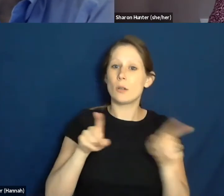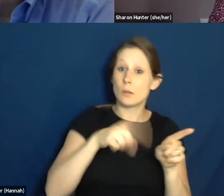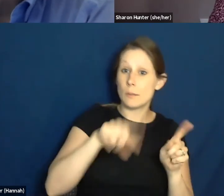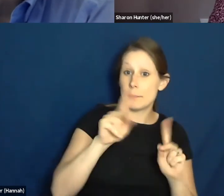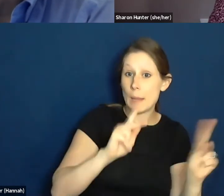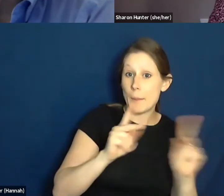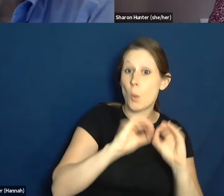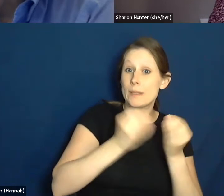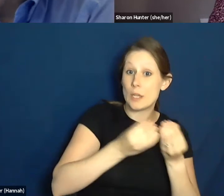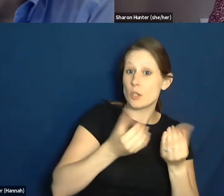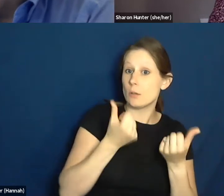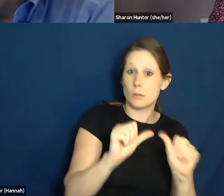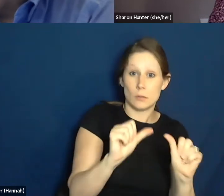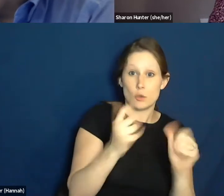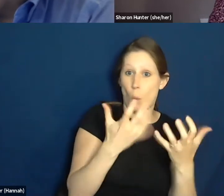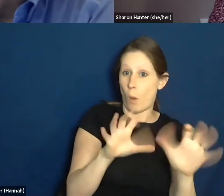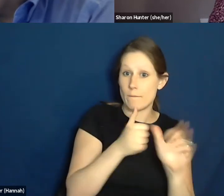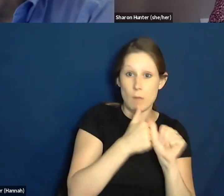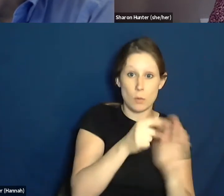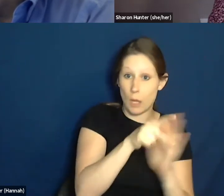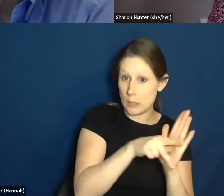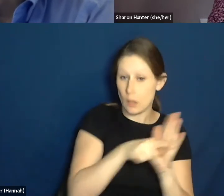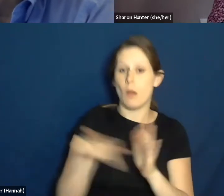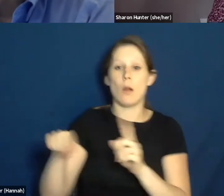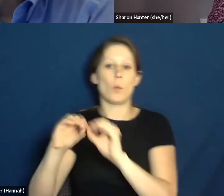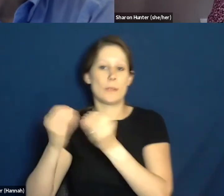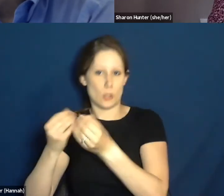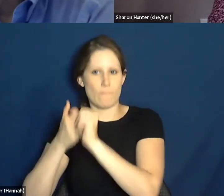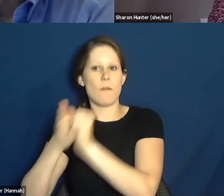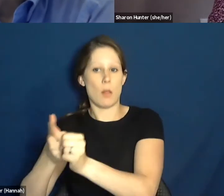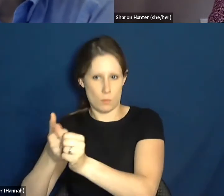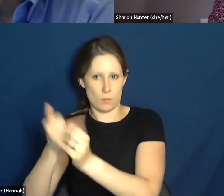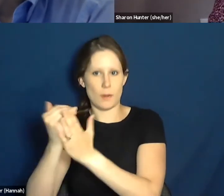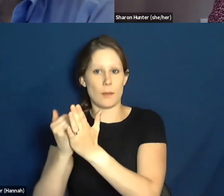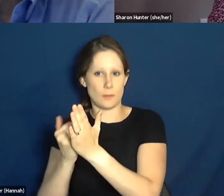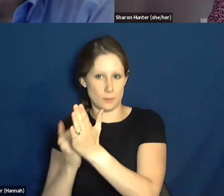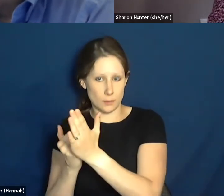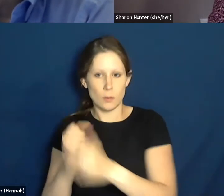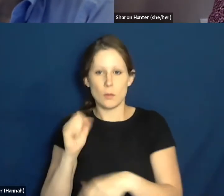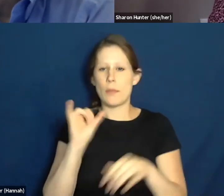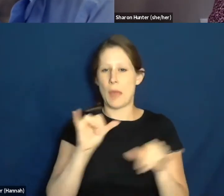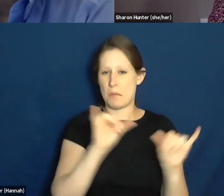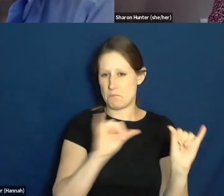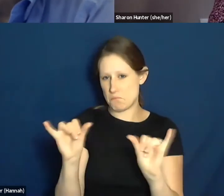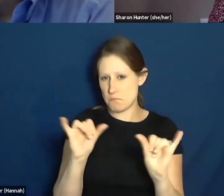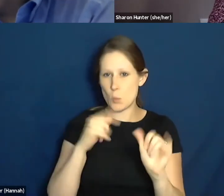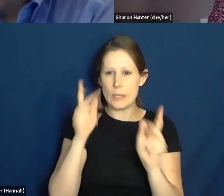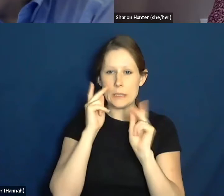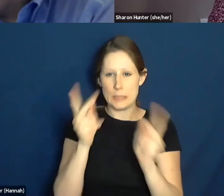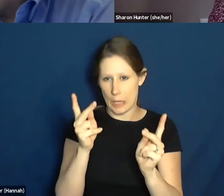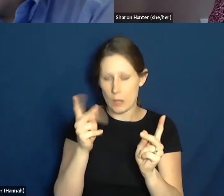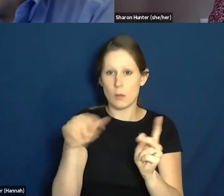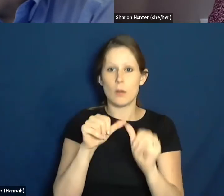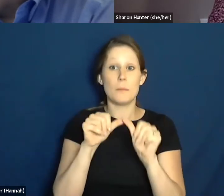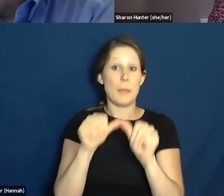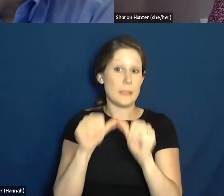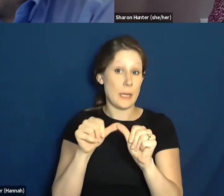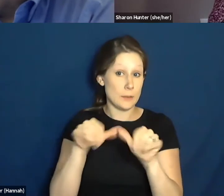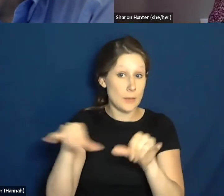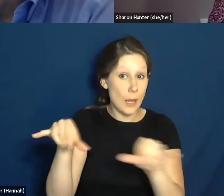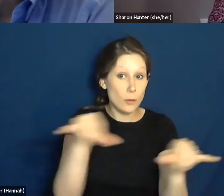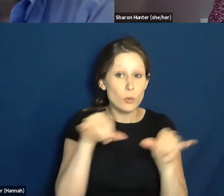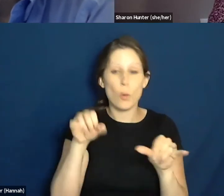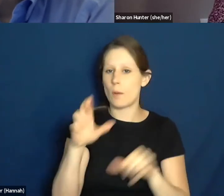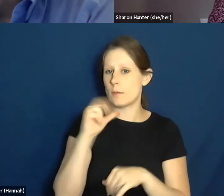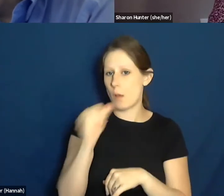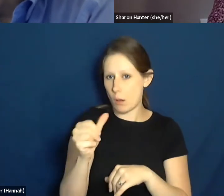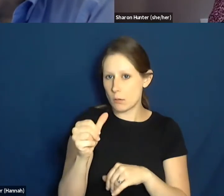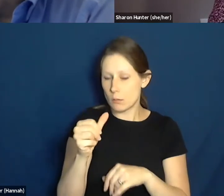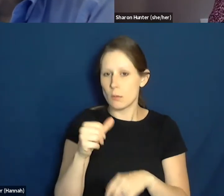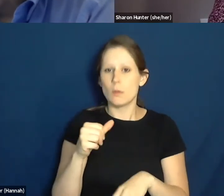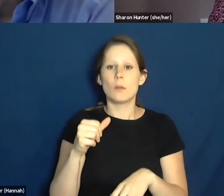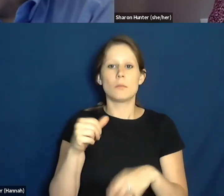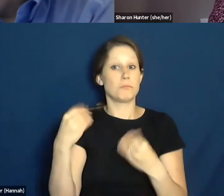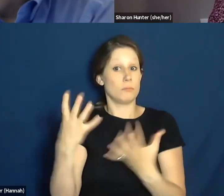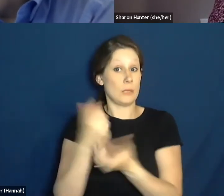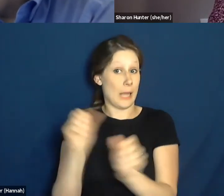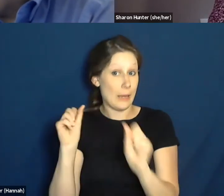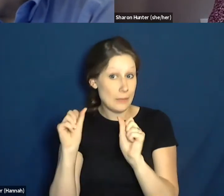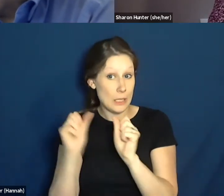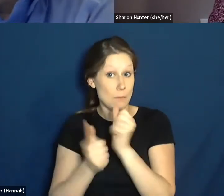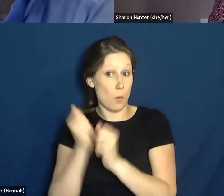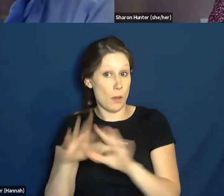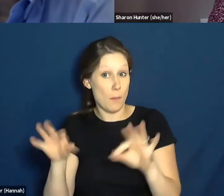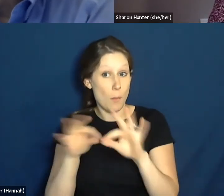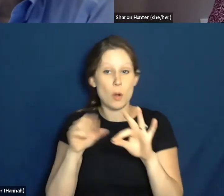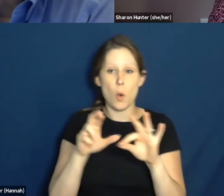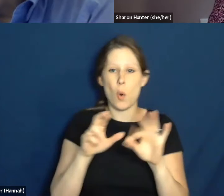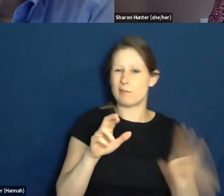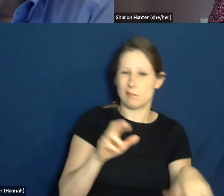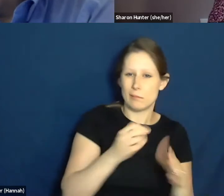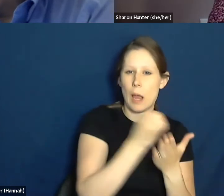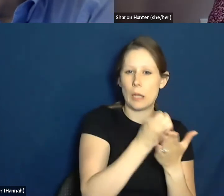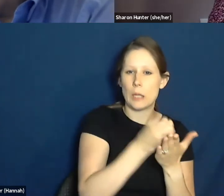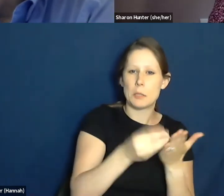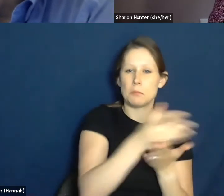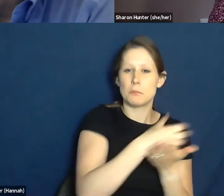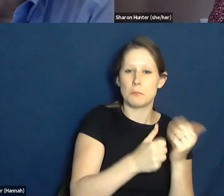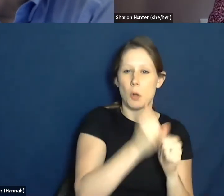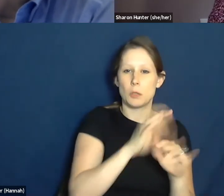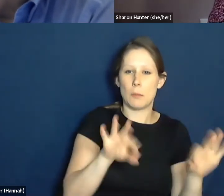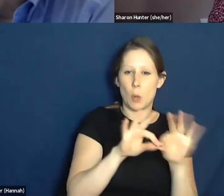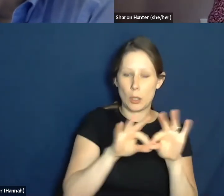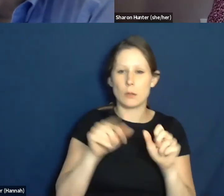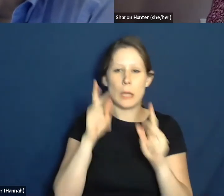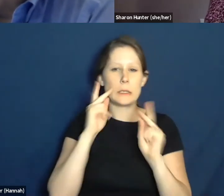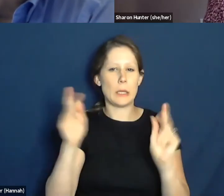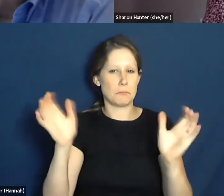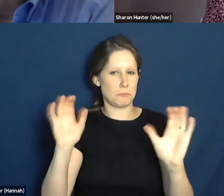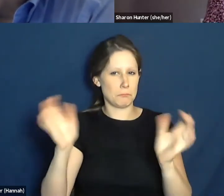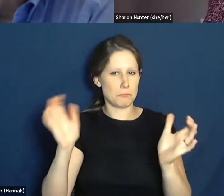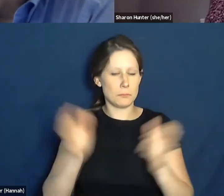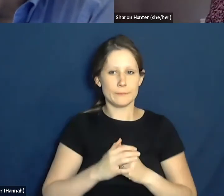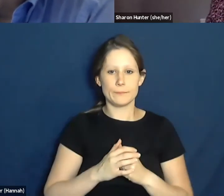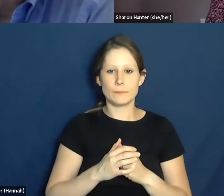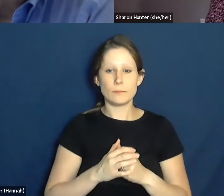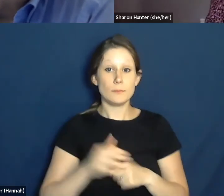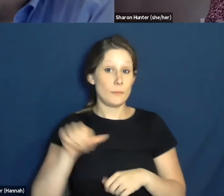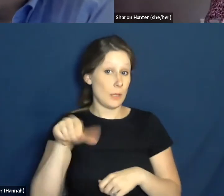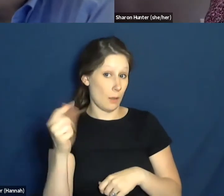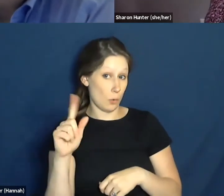follow the protocols and those who don't. -- We have another question. I repeat to